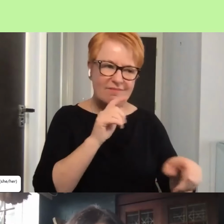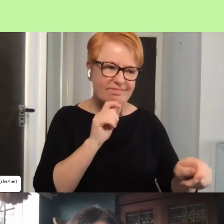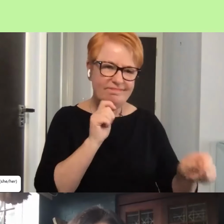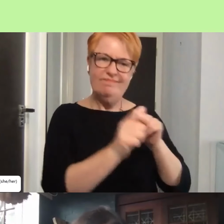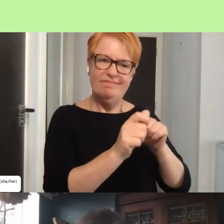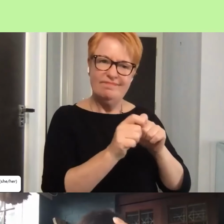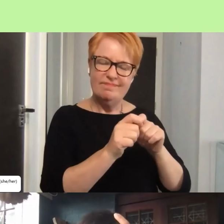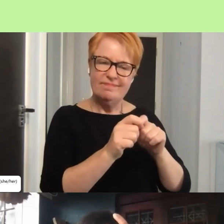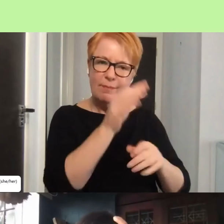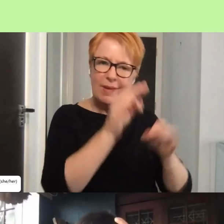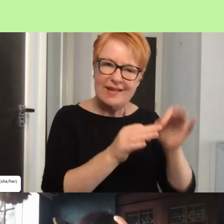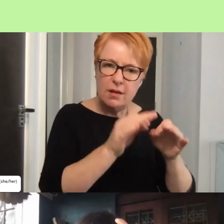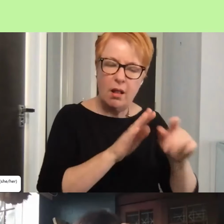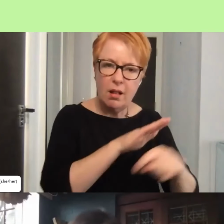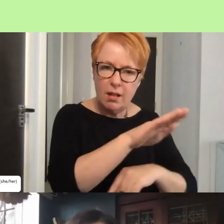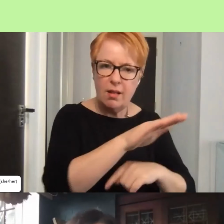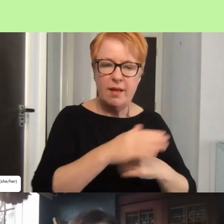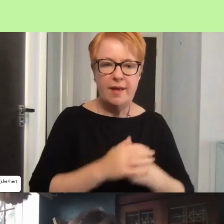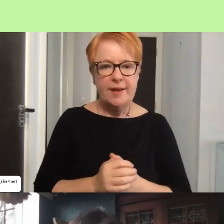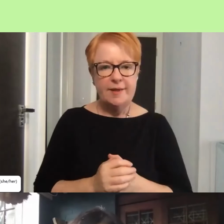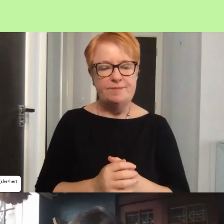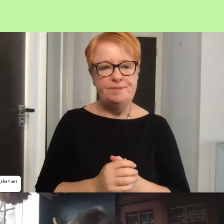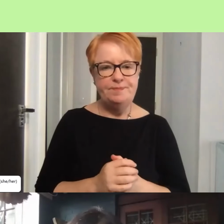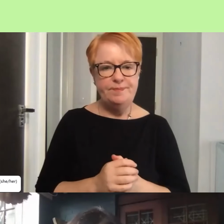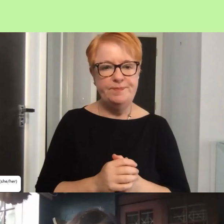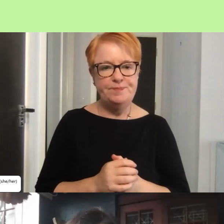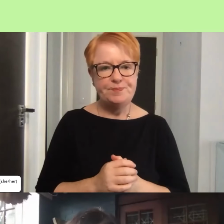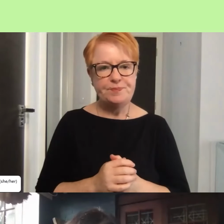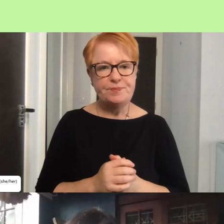and which will probably speak, I hope, we'll speak about some more.